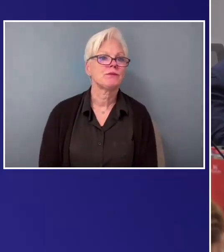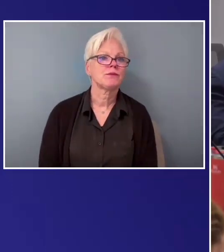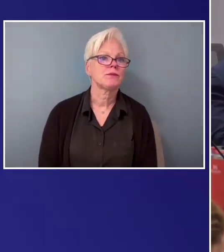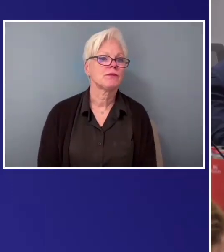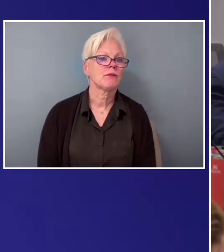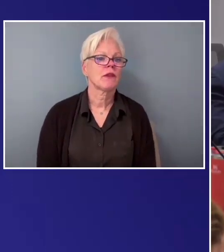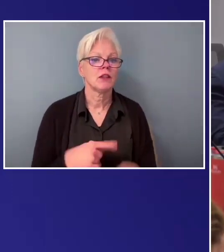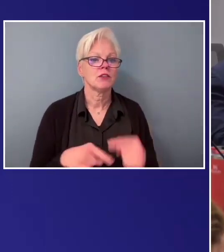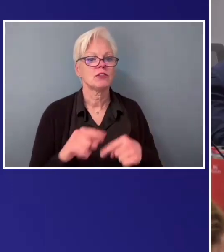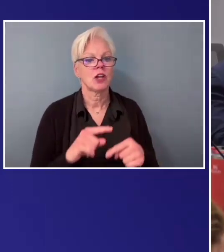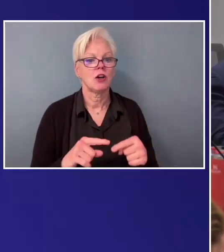amendatory text here.